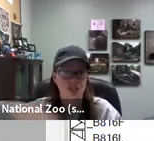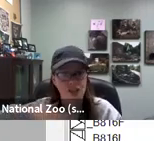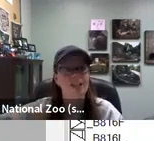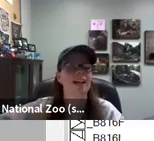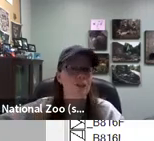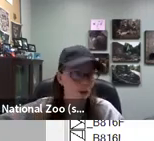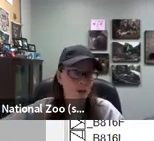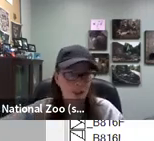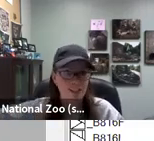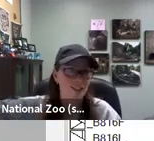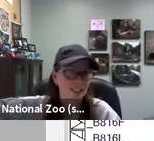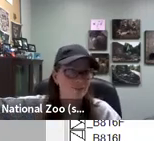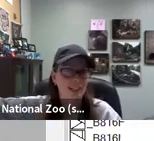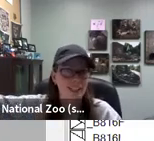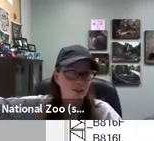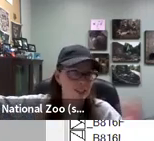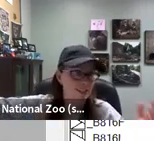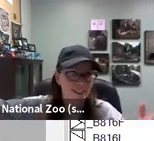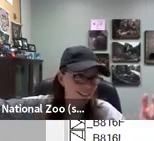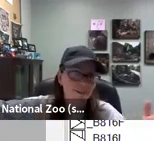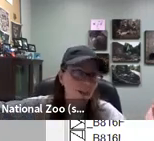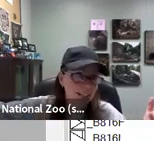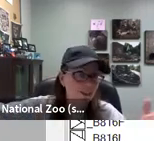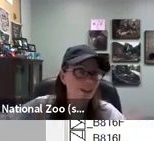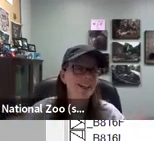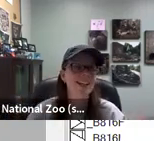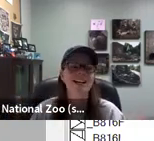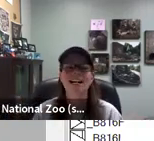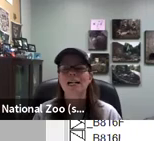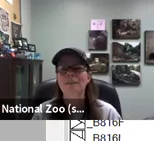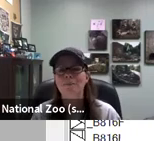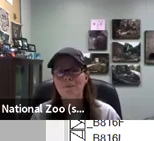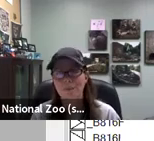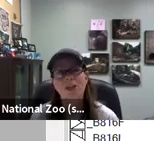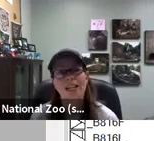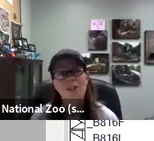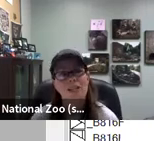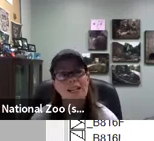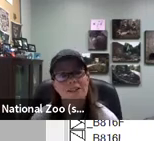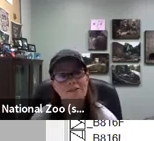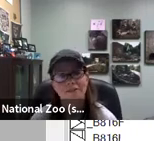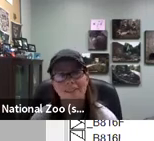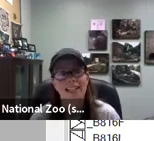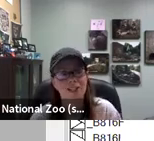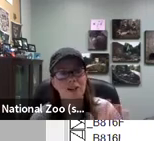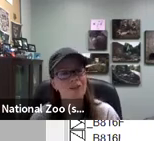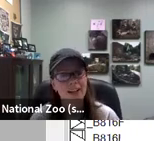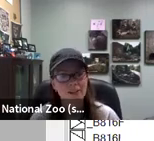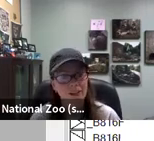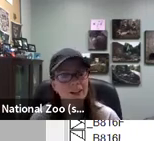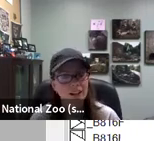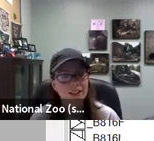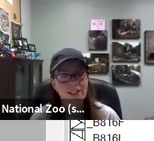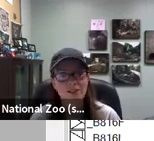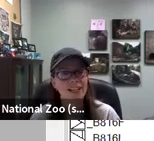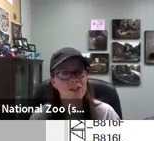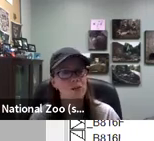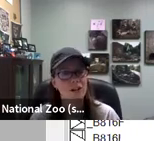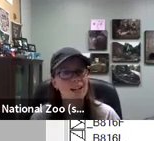straight down the road until it finally runs into whatever. So we have this great